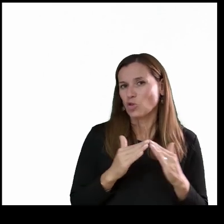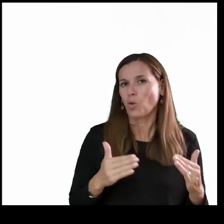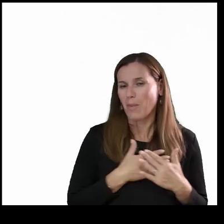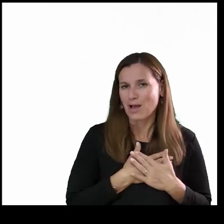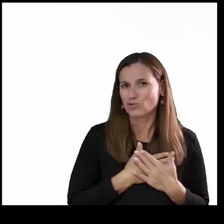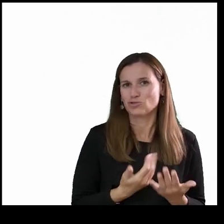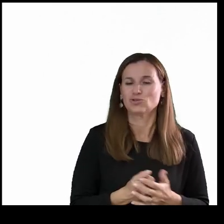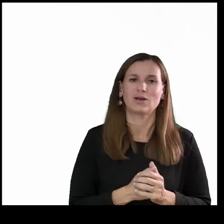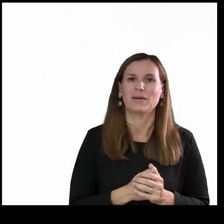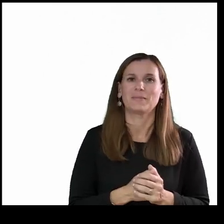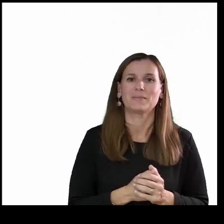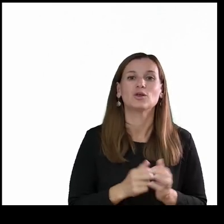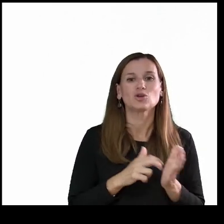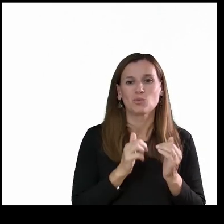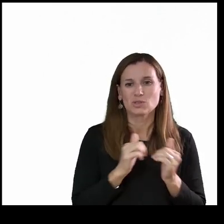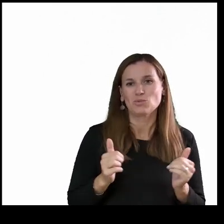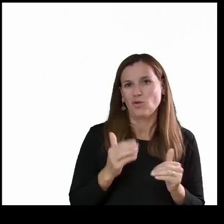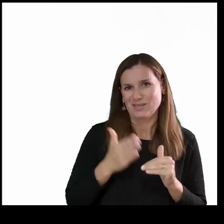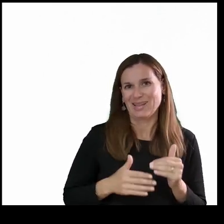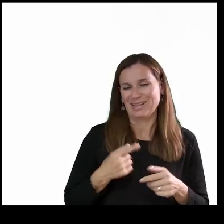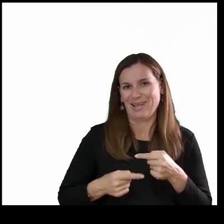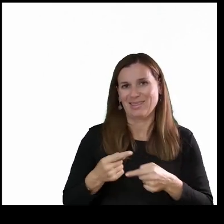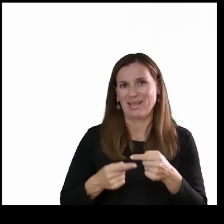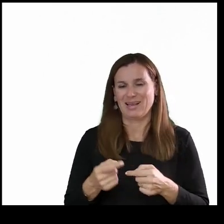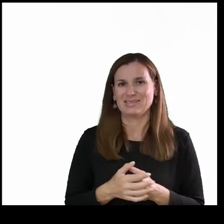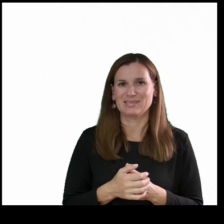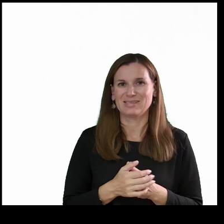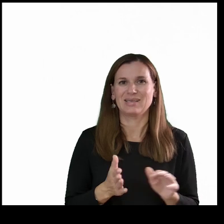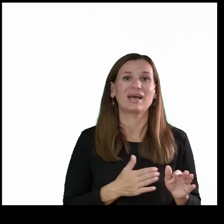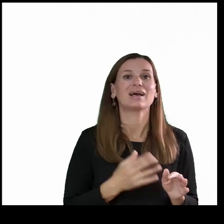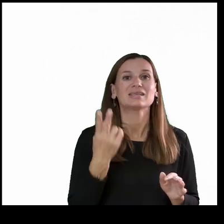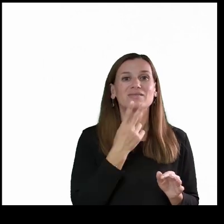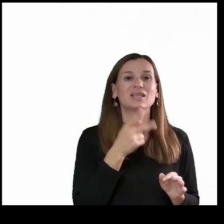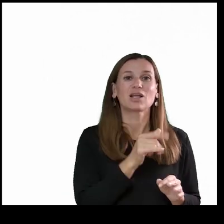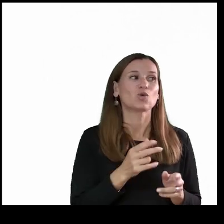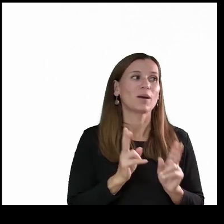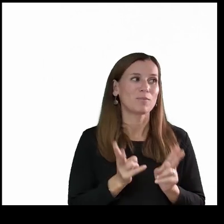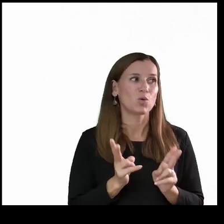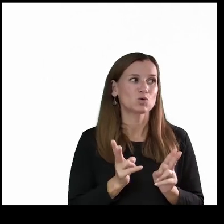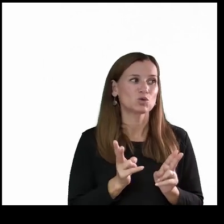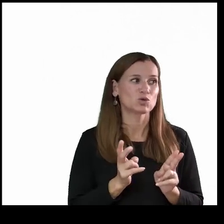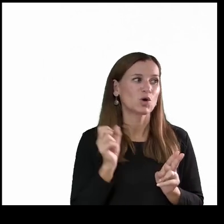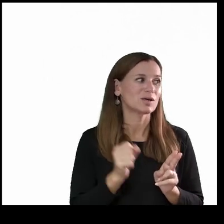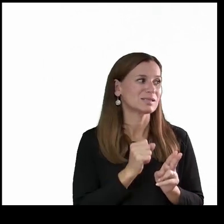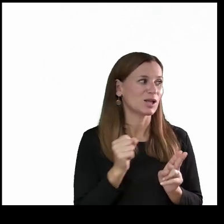newest generations. Now of course that is possible because the same knowledge, for instance,